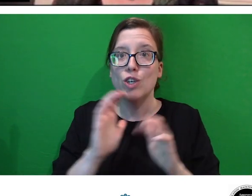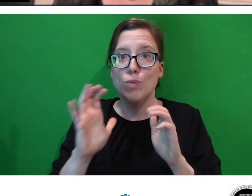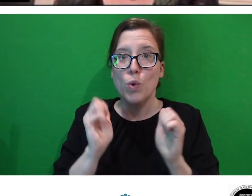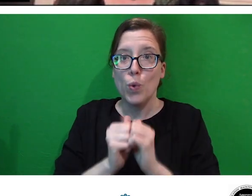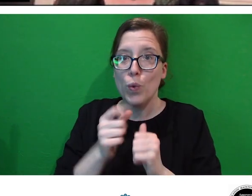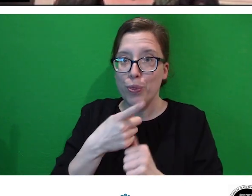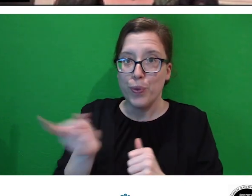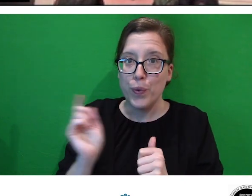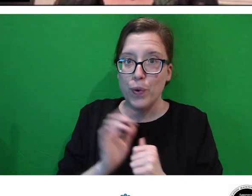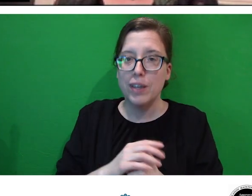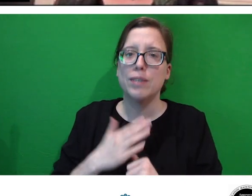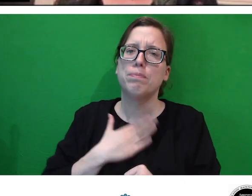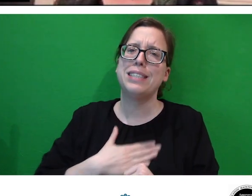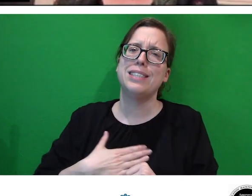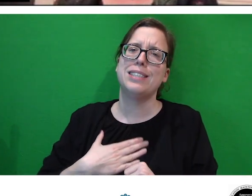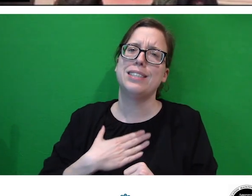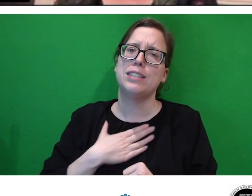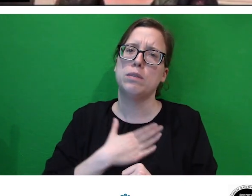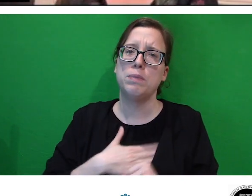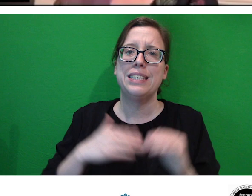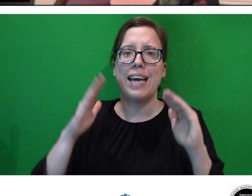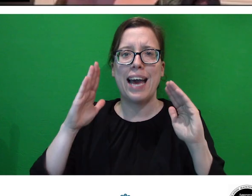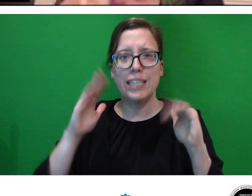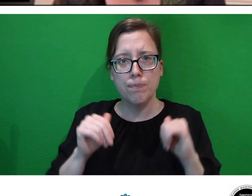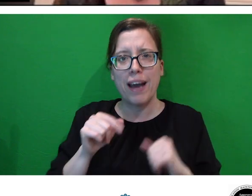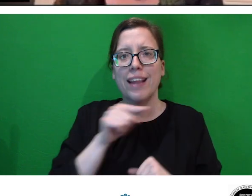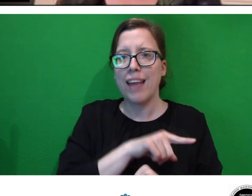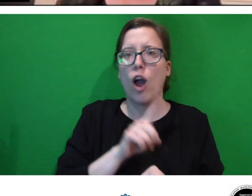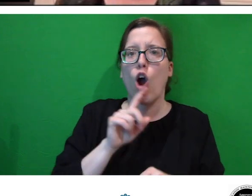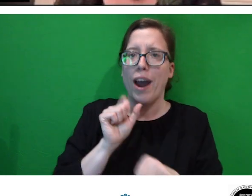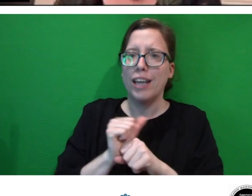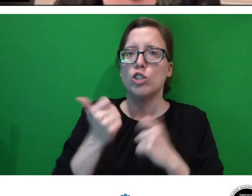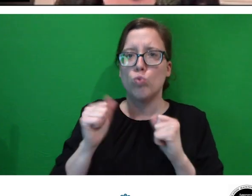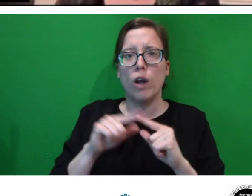And there it is again, folks. You have to expect your kids